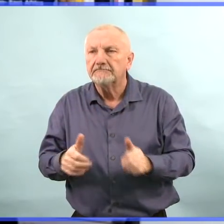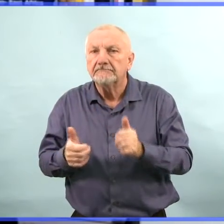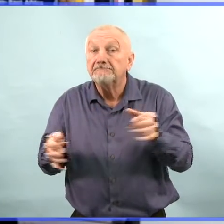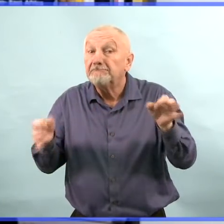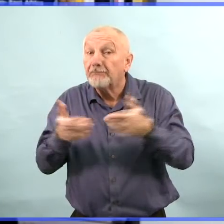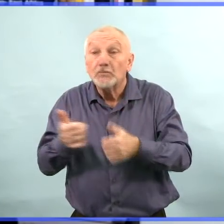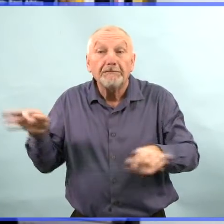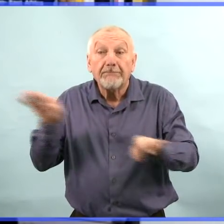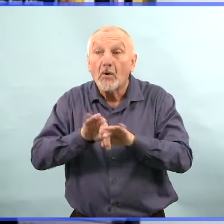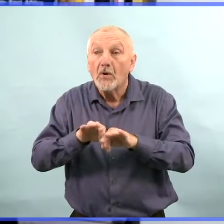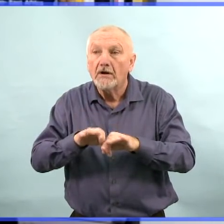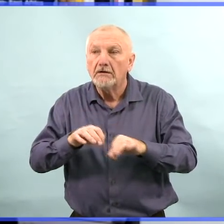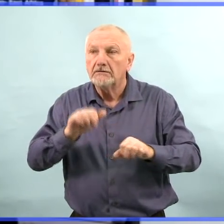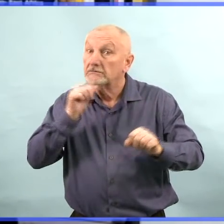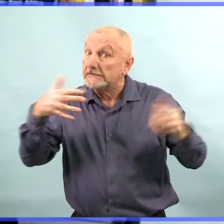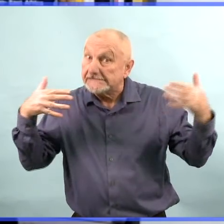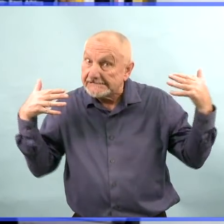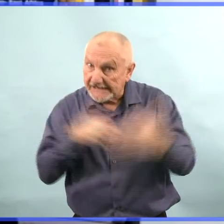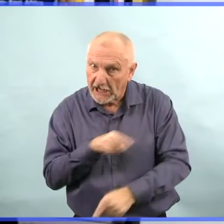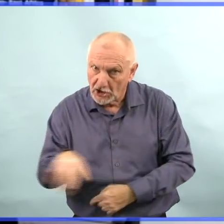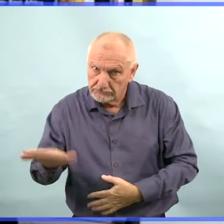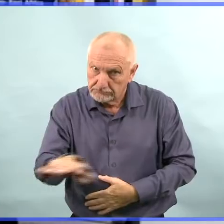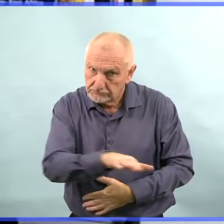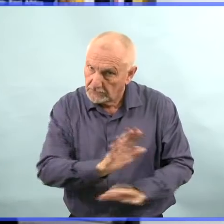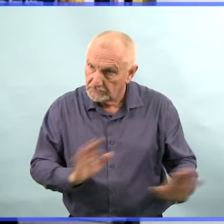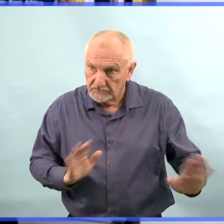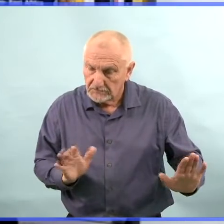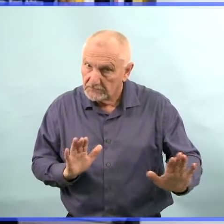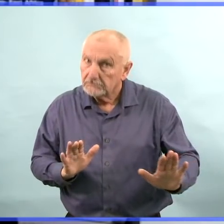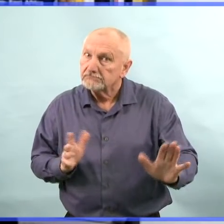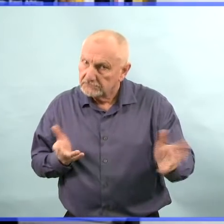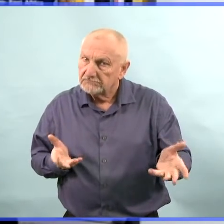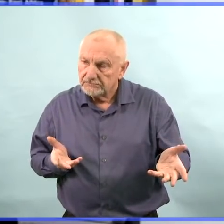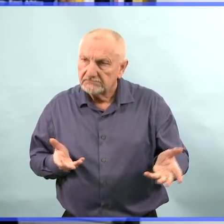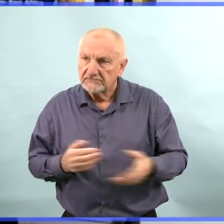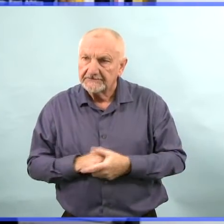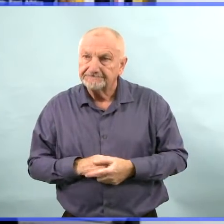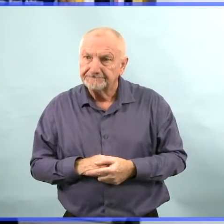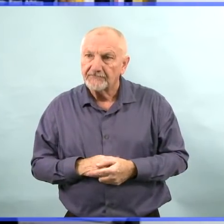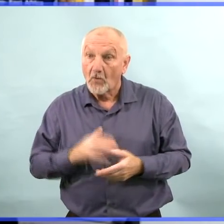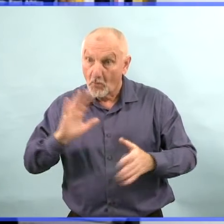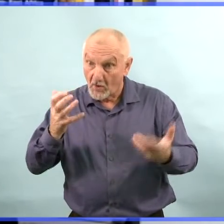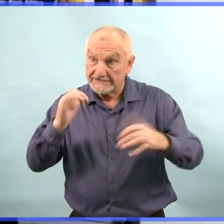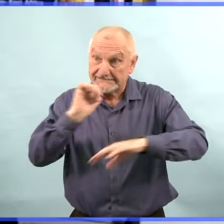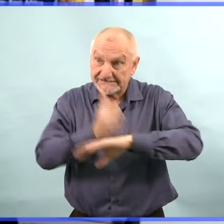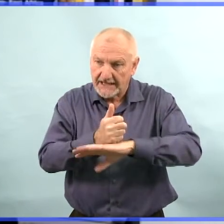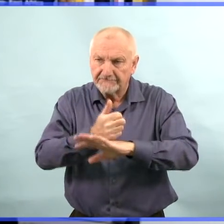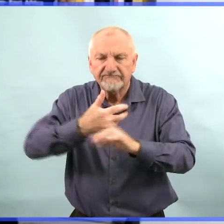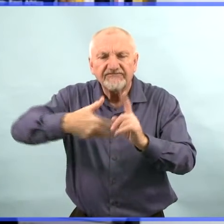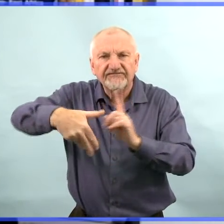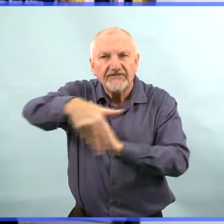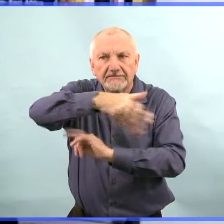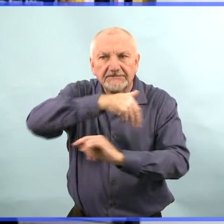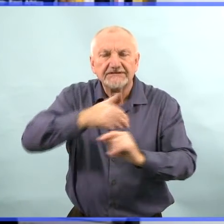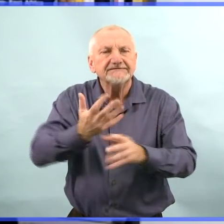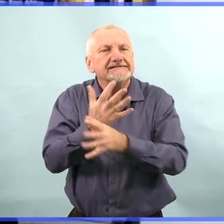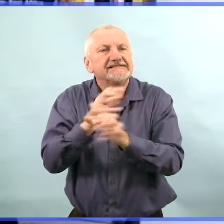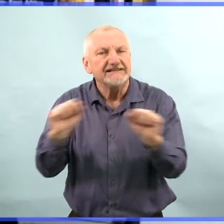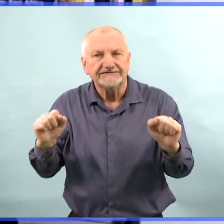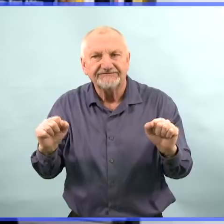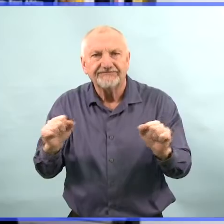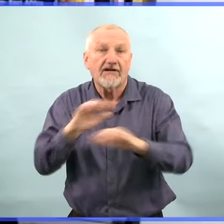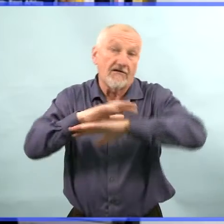scary experience for kids uh and that we create situations that are safe and comfortable for these